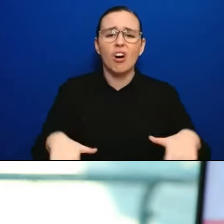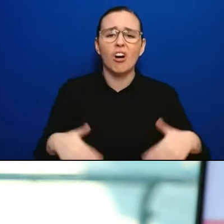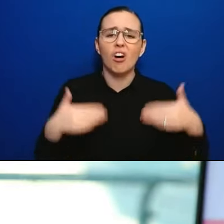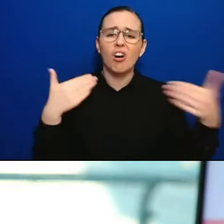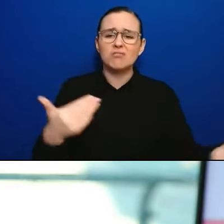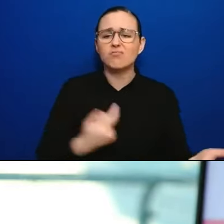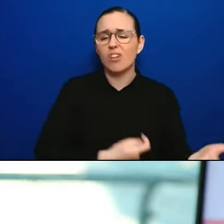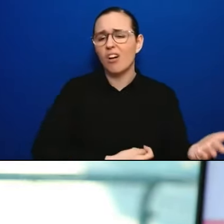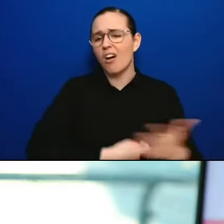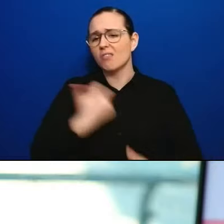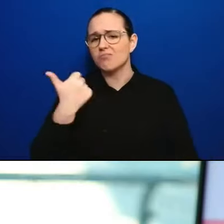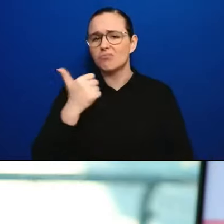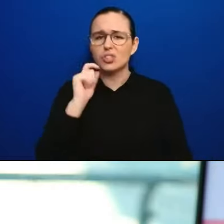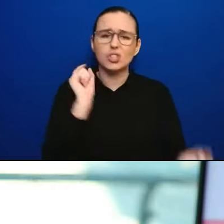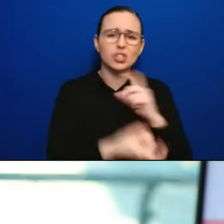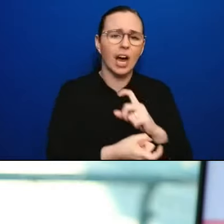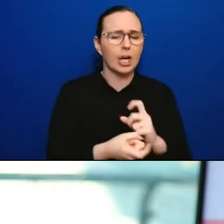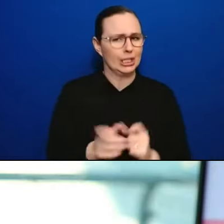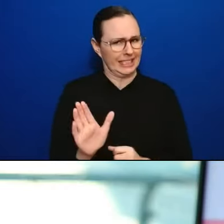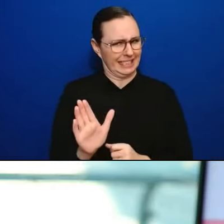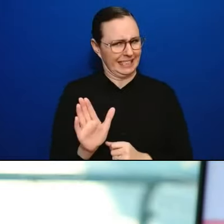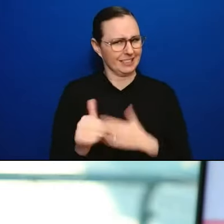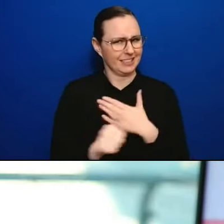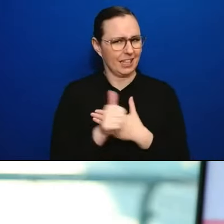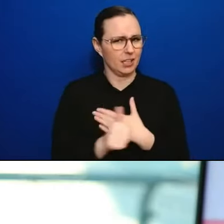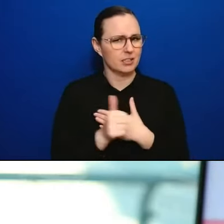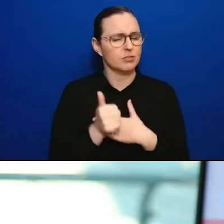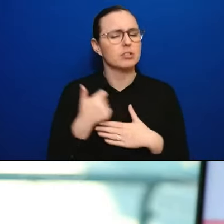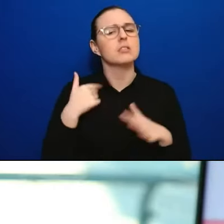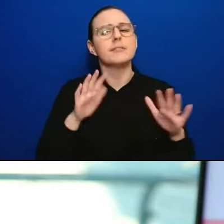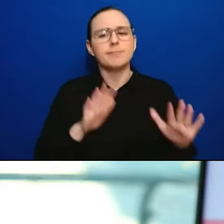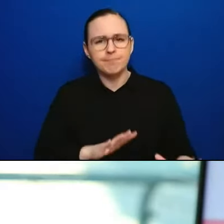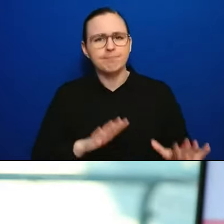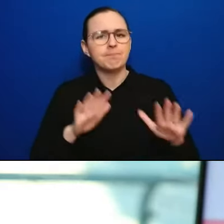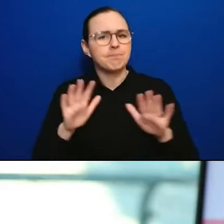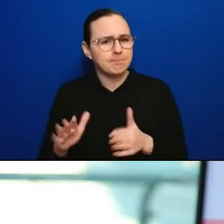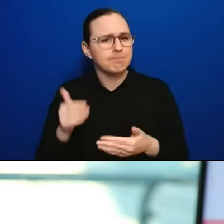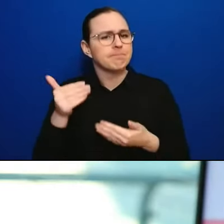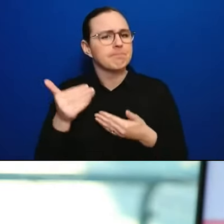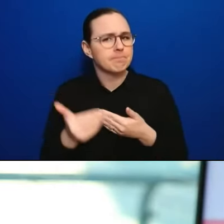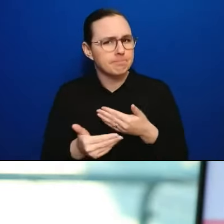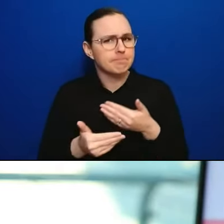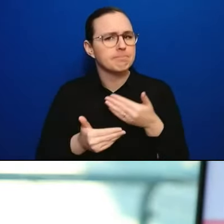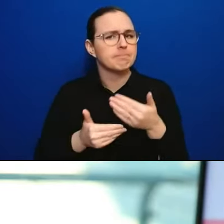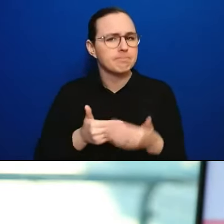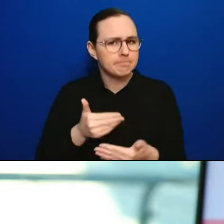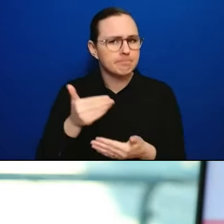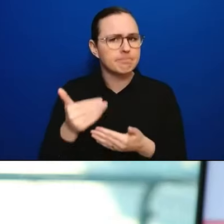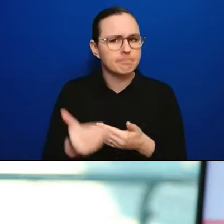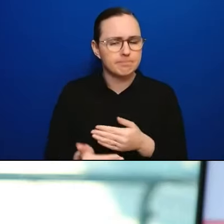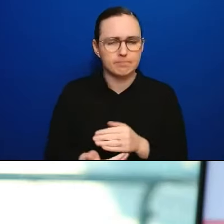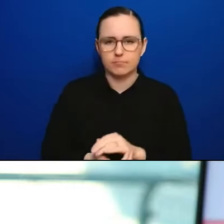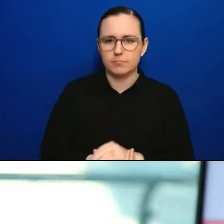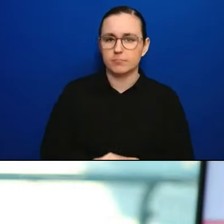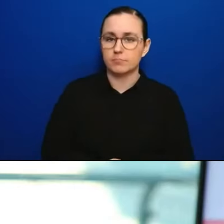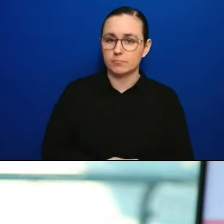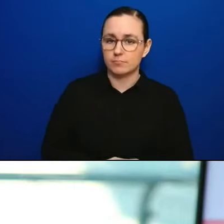So we can do this cautiously. And not put people at risk as